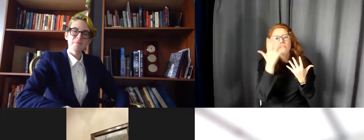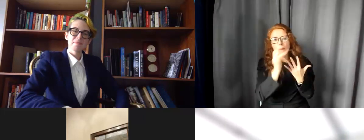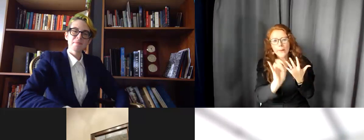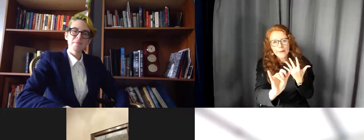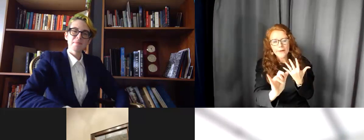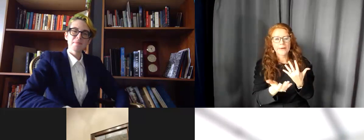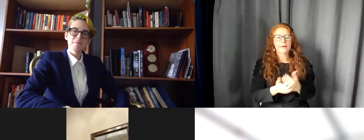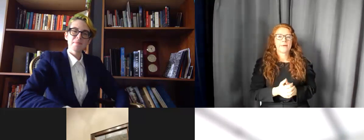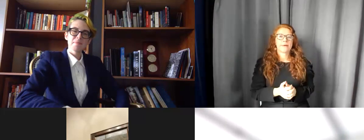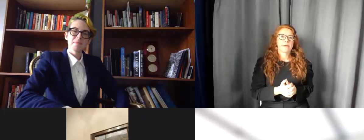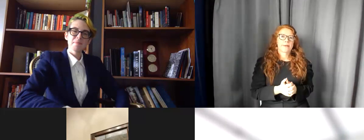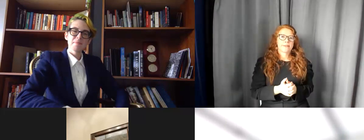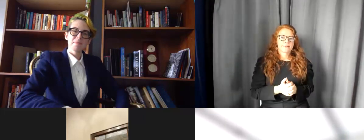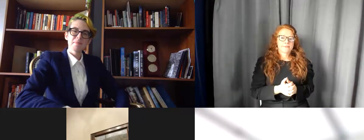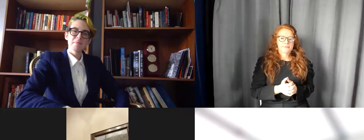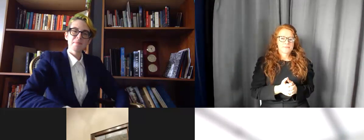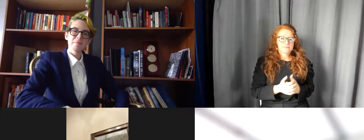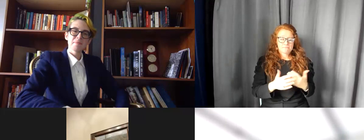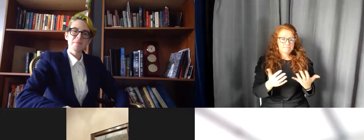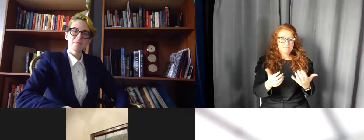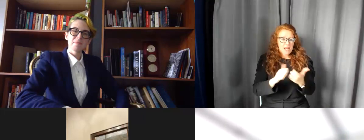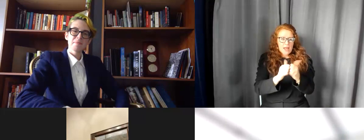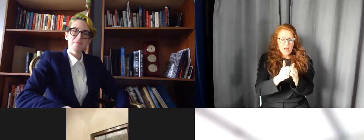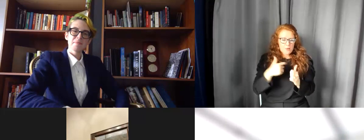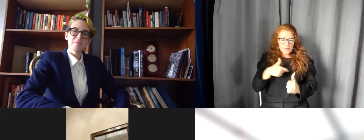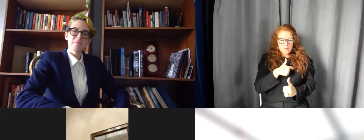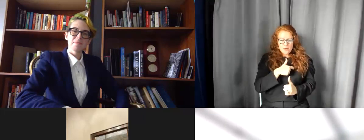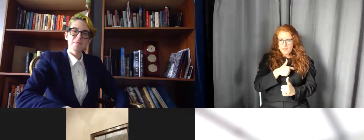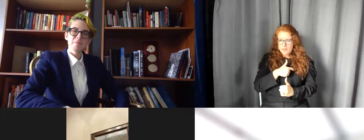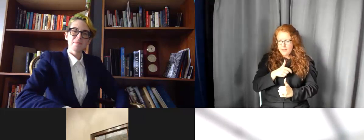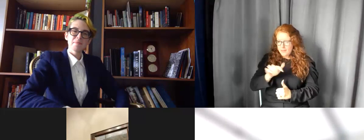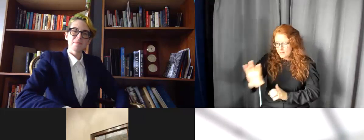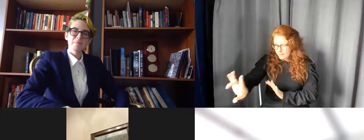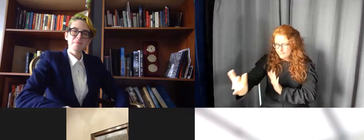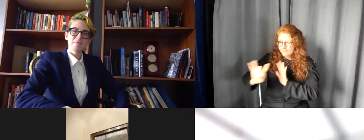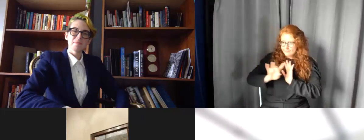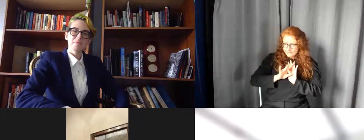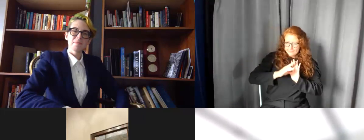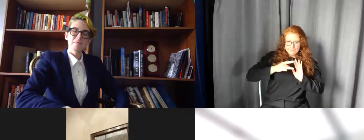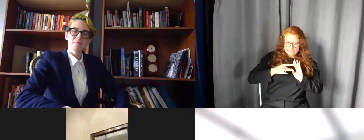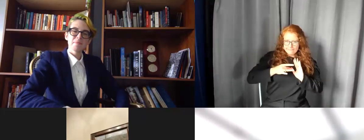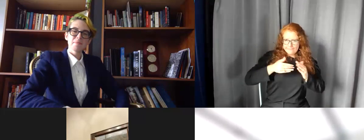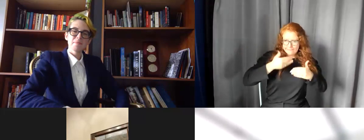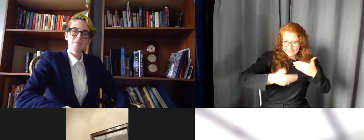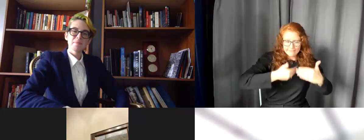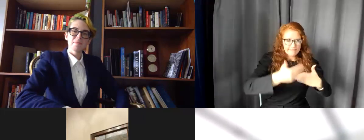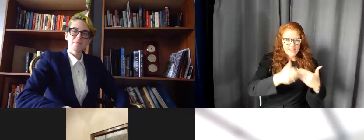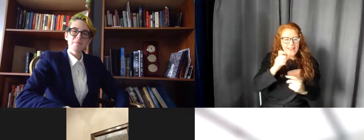Jordan Radford: using using number and others. You know that that she was working with it wasn't just her. It was